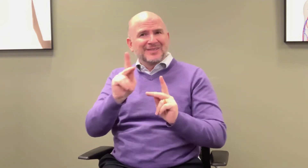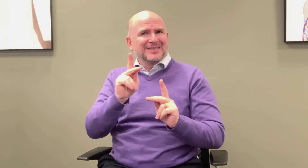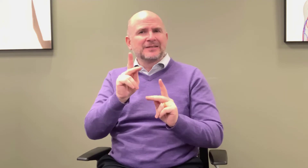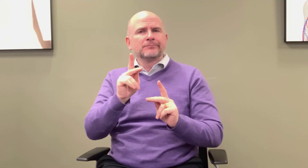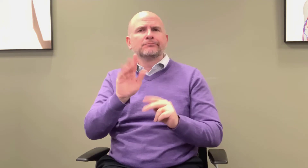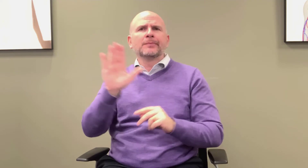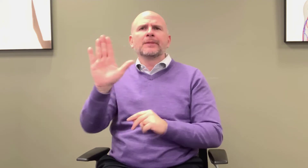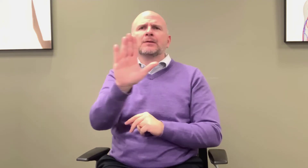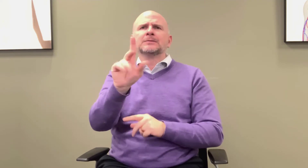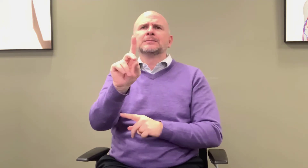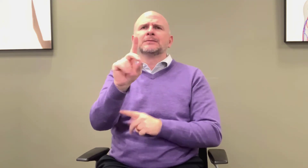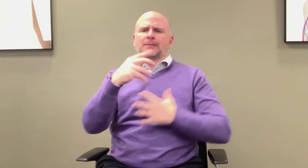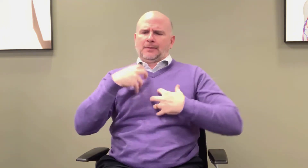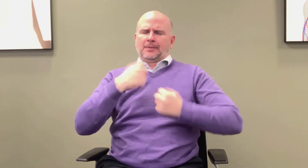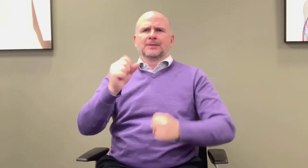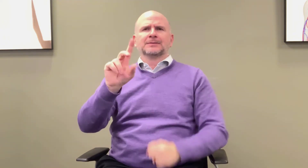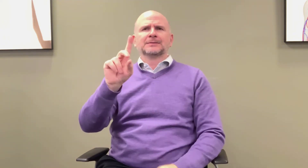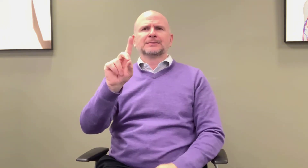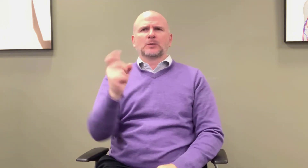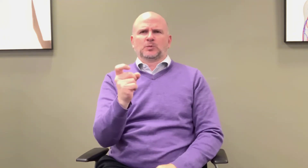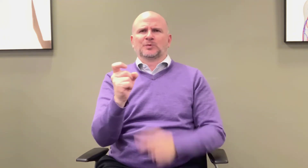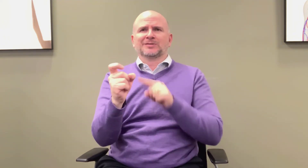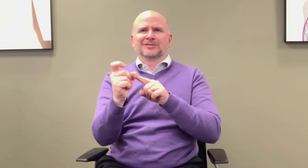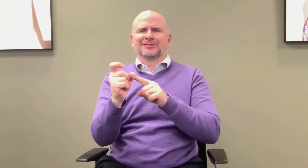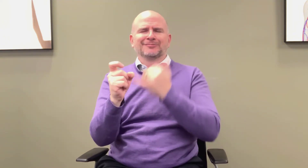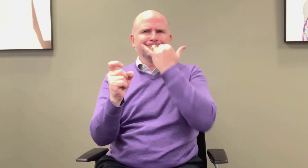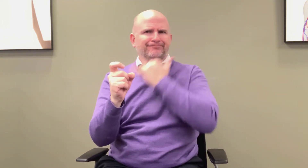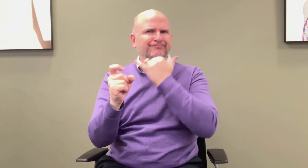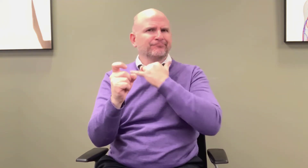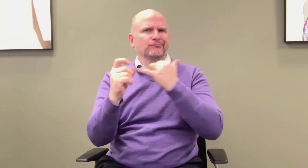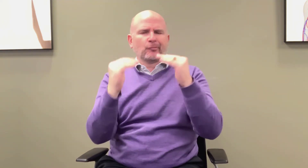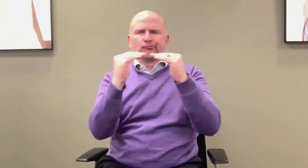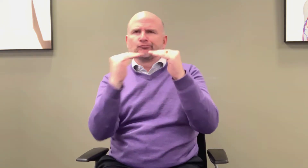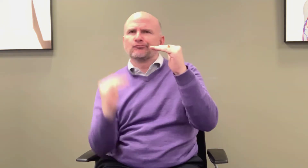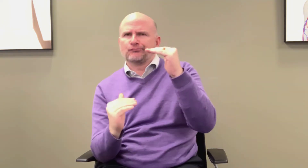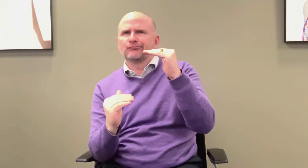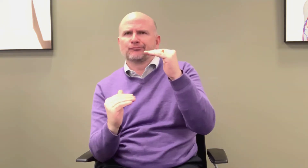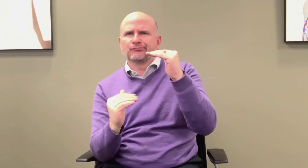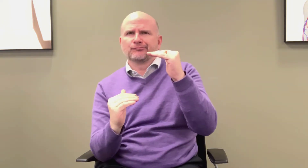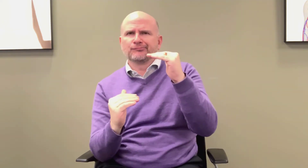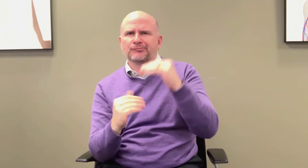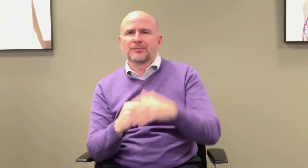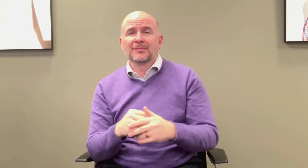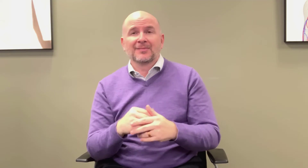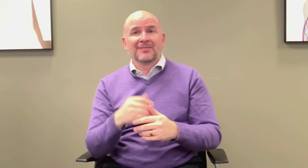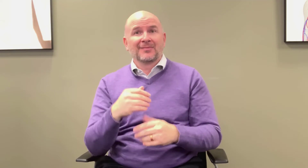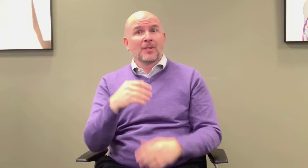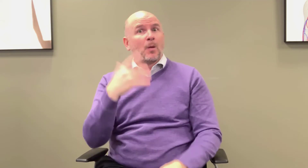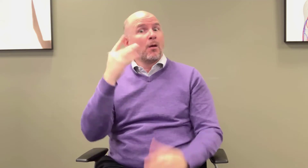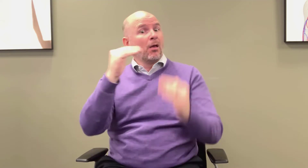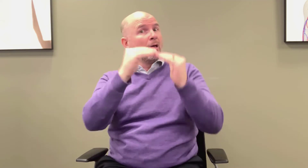communication, Deaf patients are unable to fully express their concerns to their